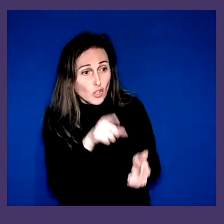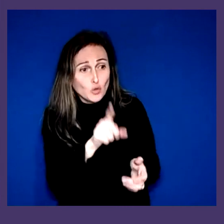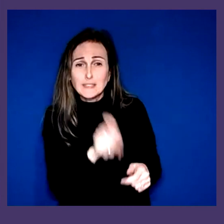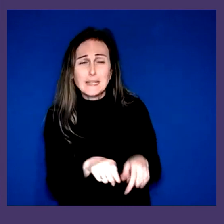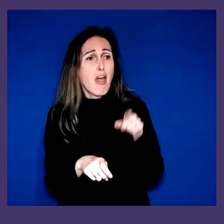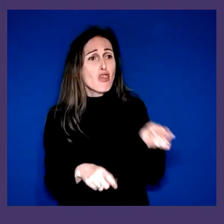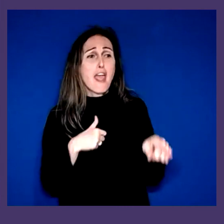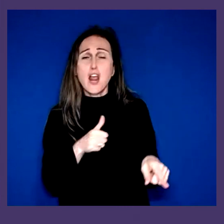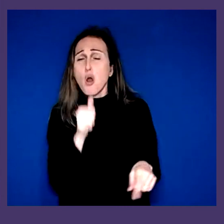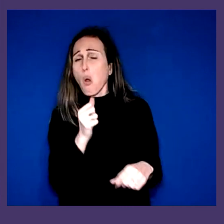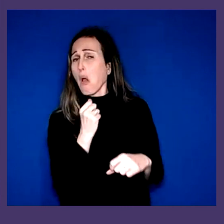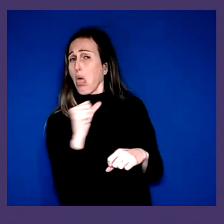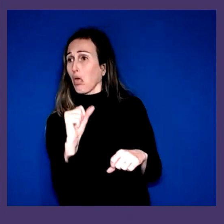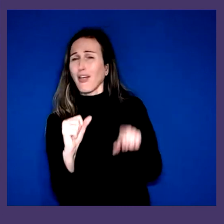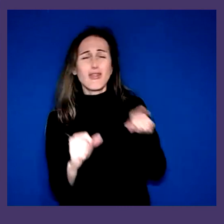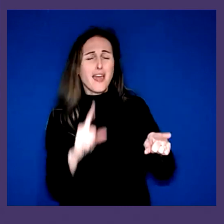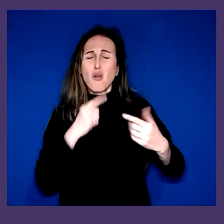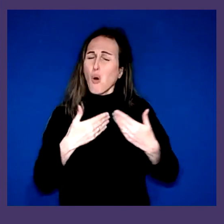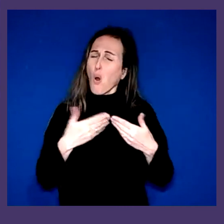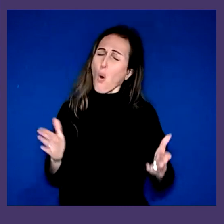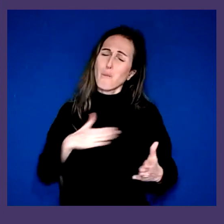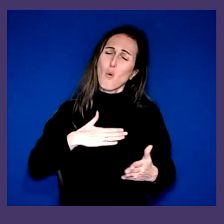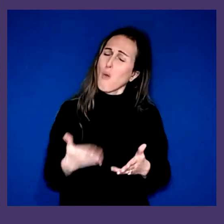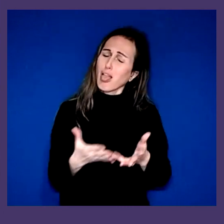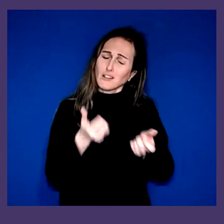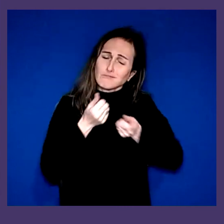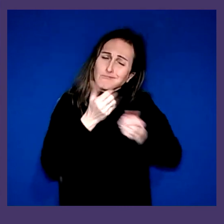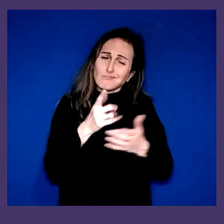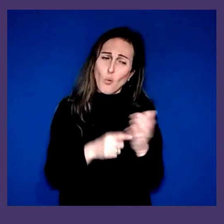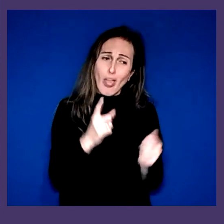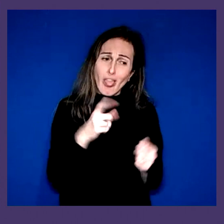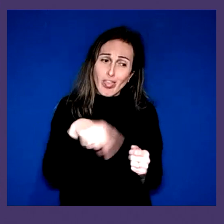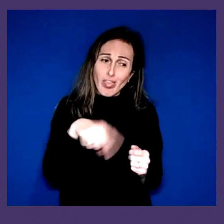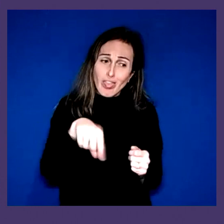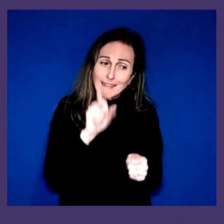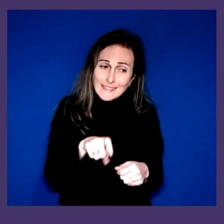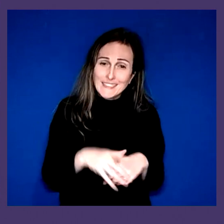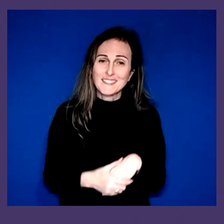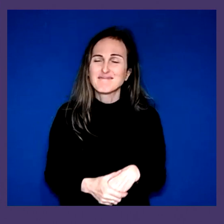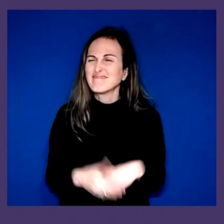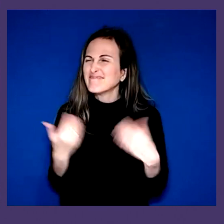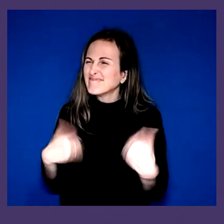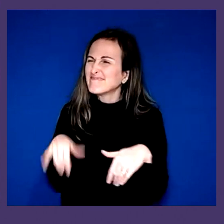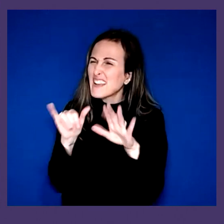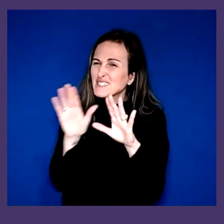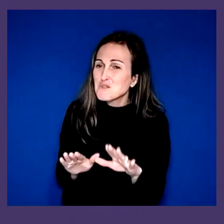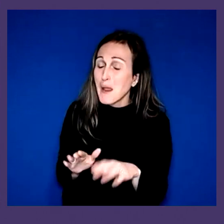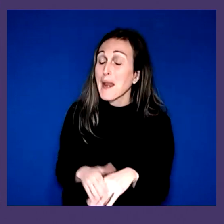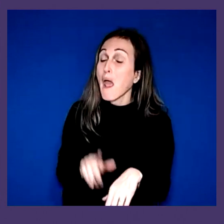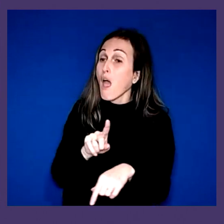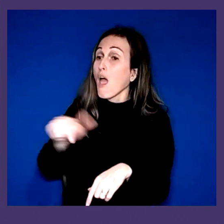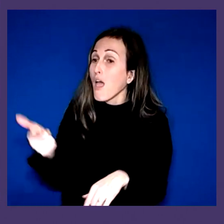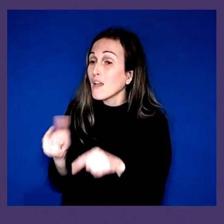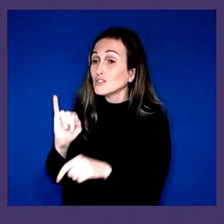That's excellent. Jesper, Can you talk a little bit about the work that you've done with Microsoft Disability Answer Desk?